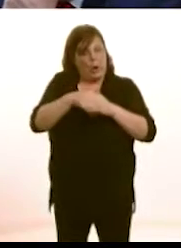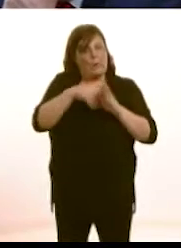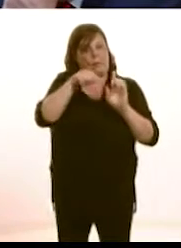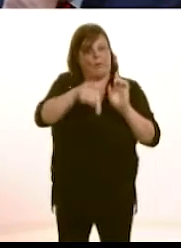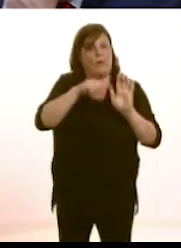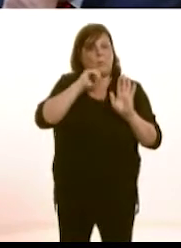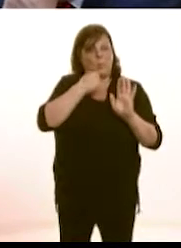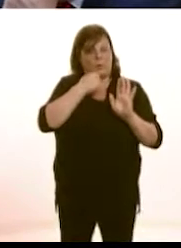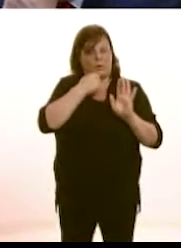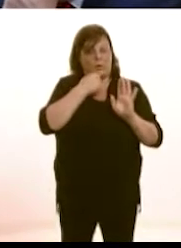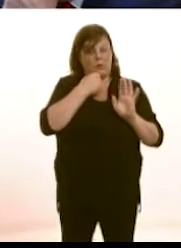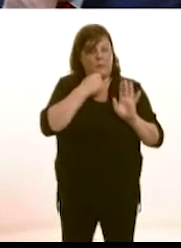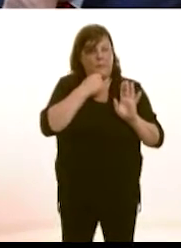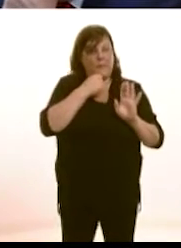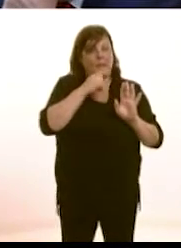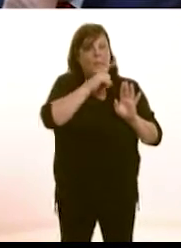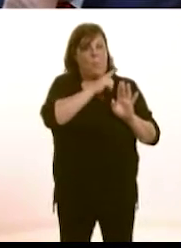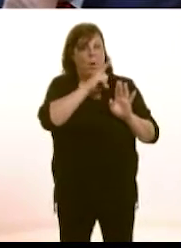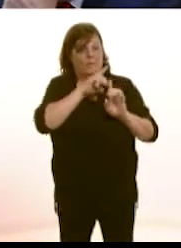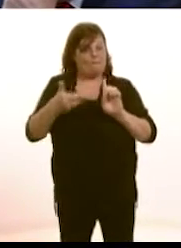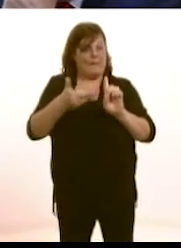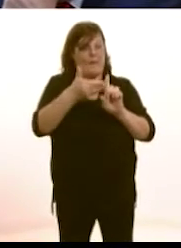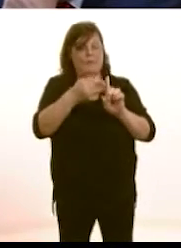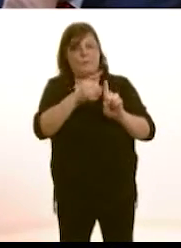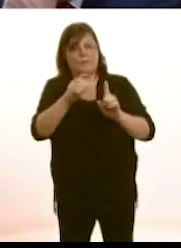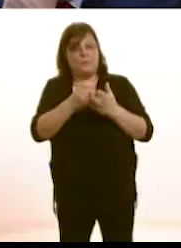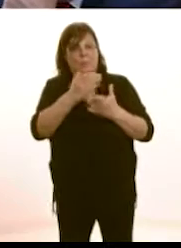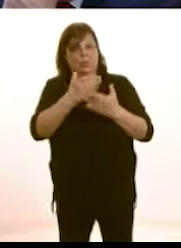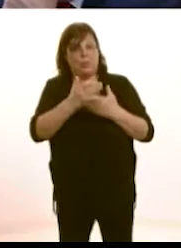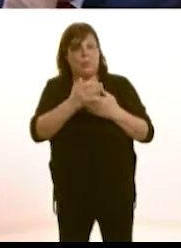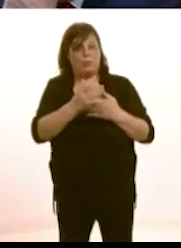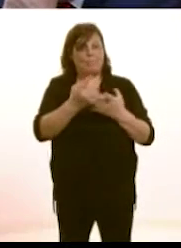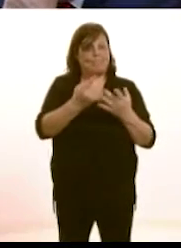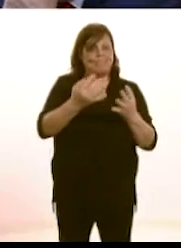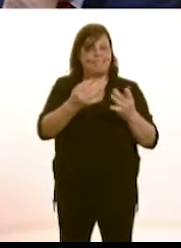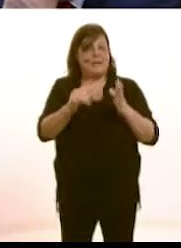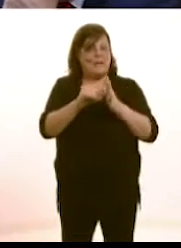raised in orderóas I mentioned earlier onóto make sure that issues are dealt with early